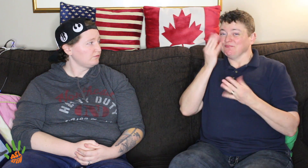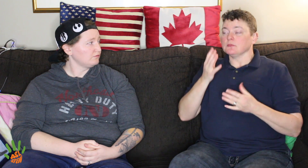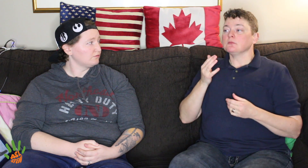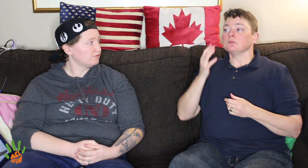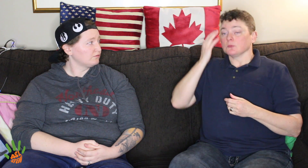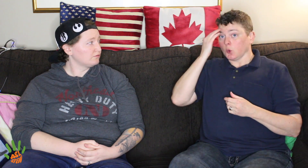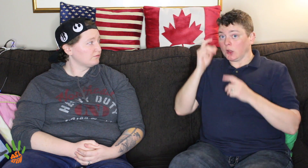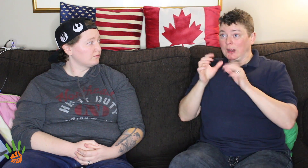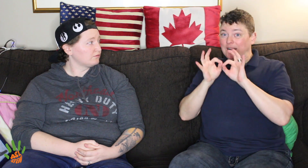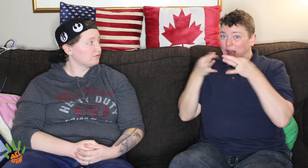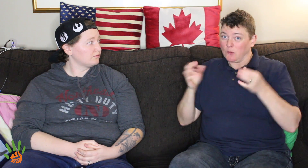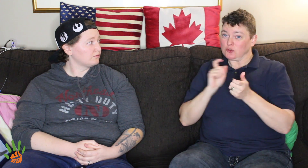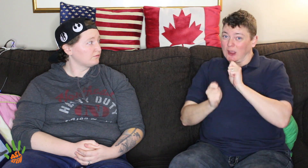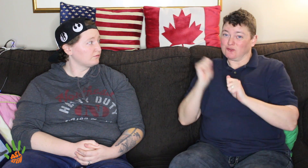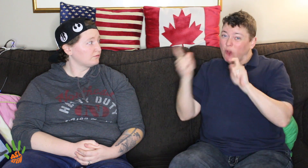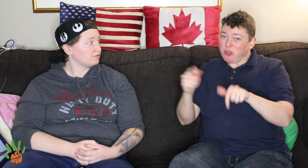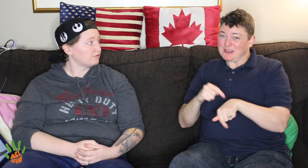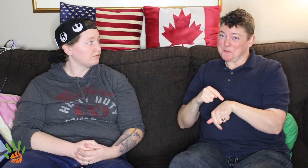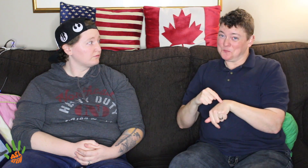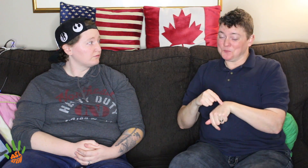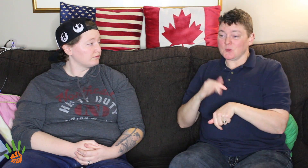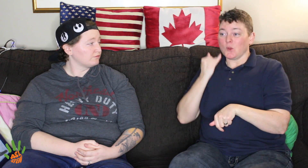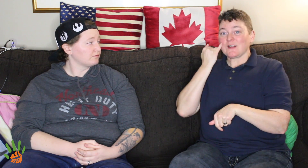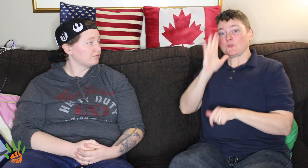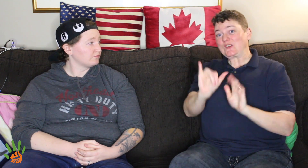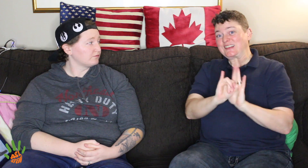I would also say language changes all the time.